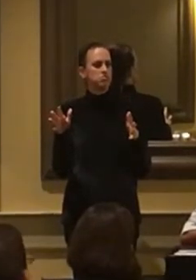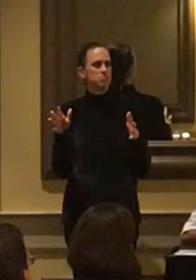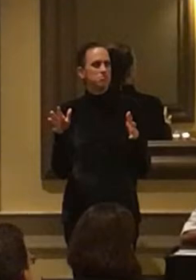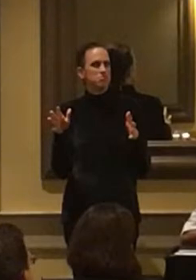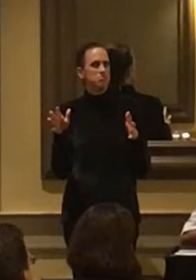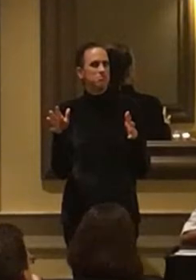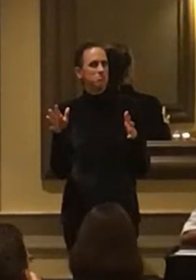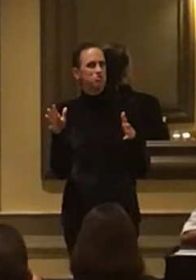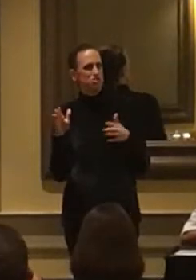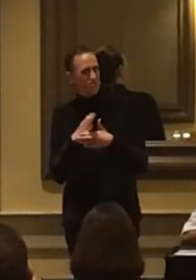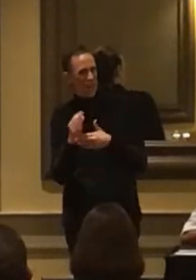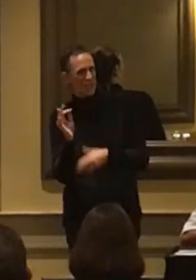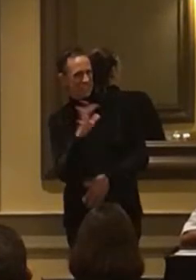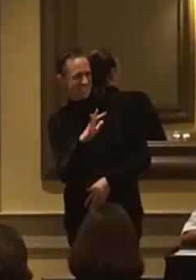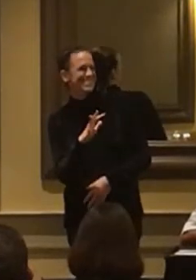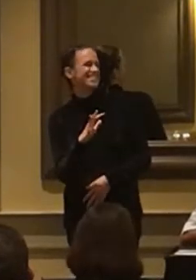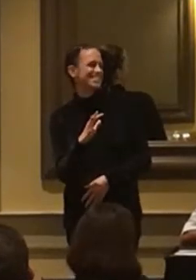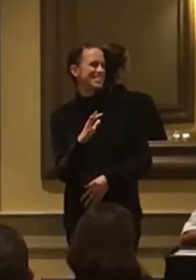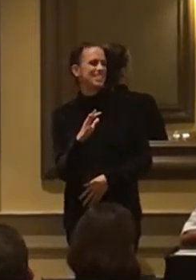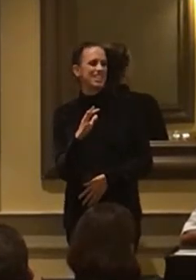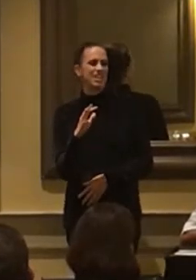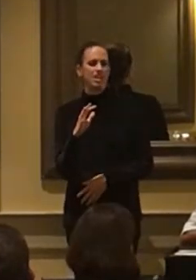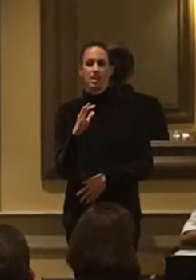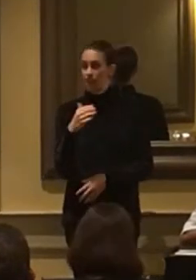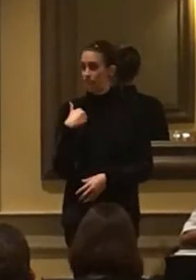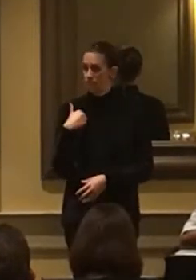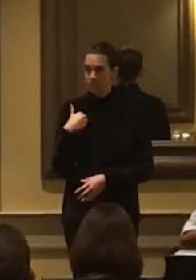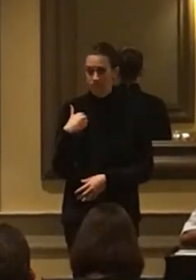Are you share...that are in... Do we have those?